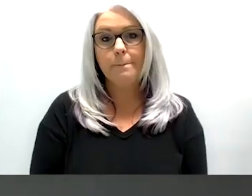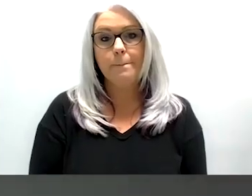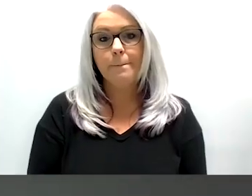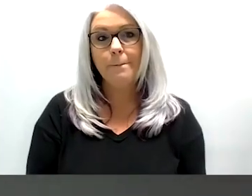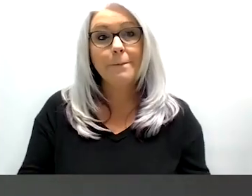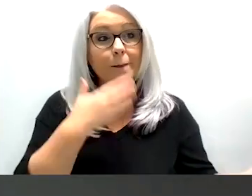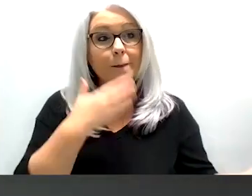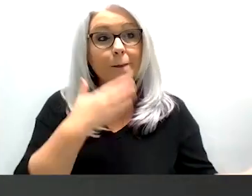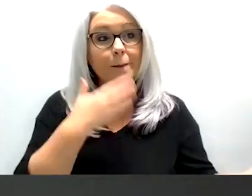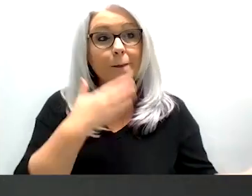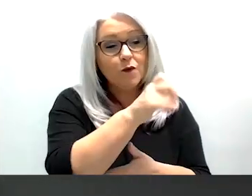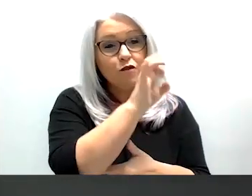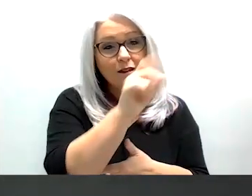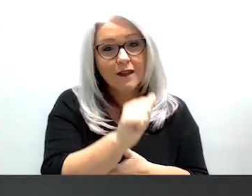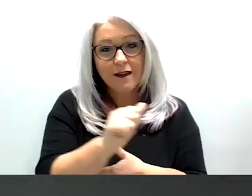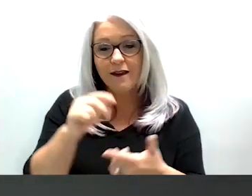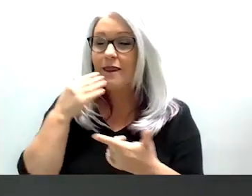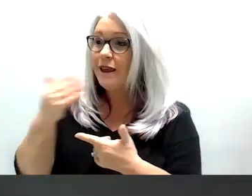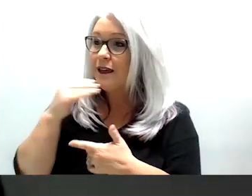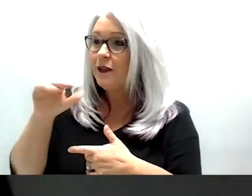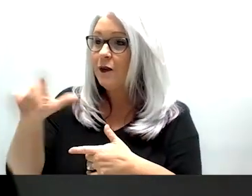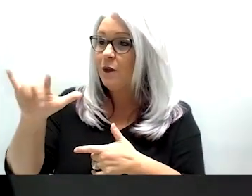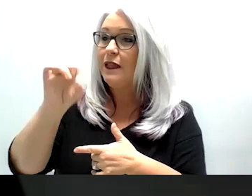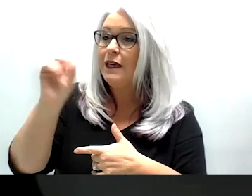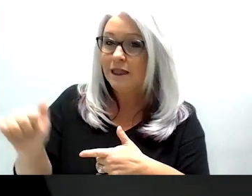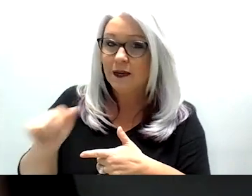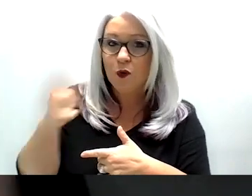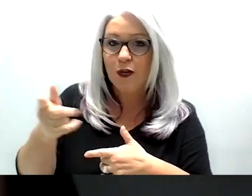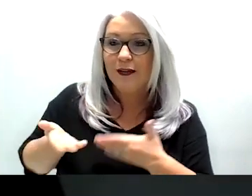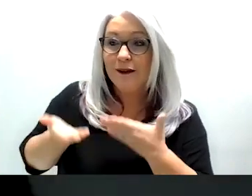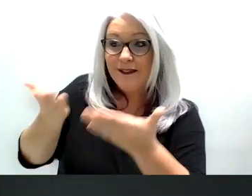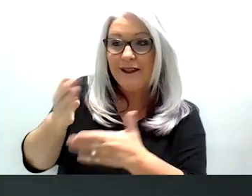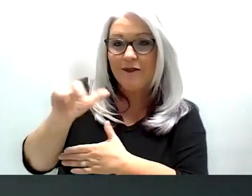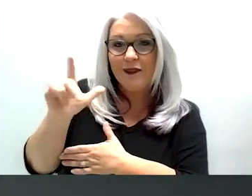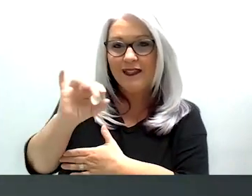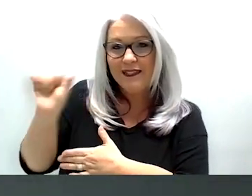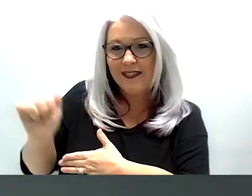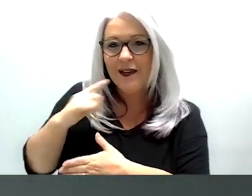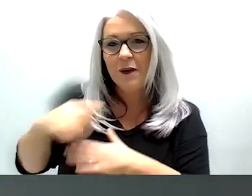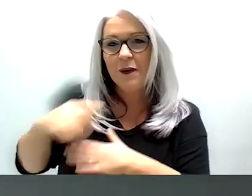Jessica and thank you, Lisa. We are going to give Lisa a break now. And transition into the